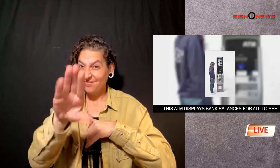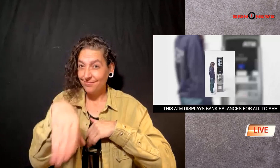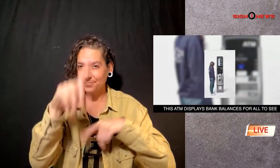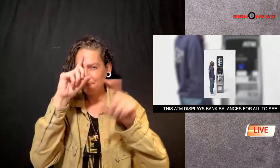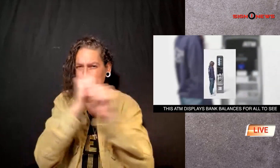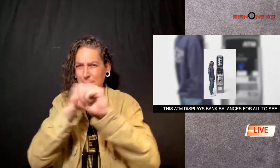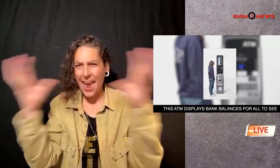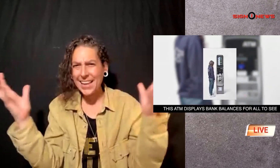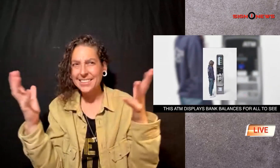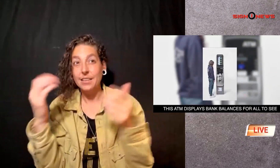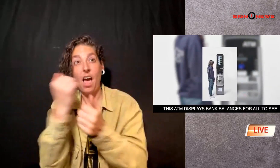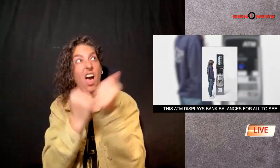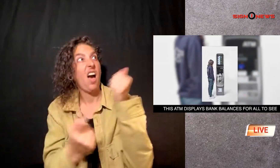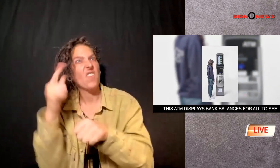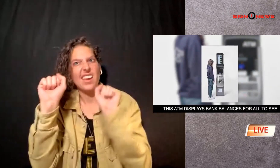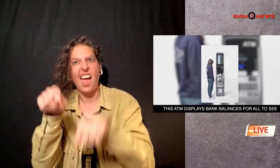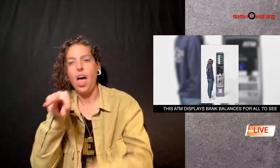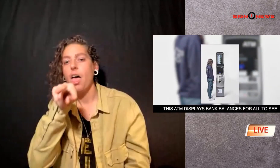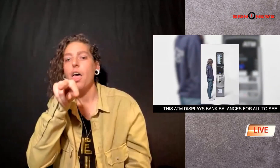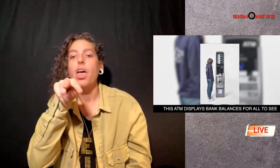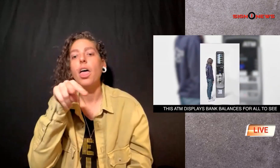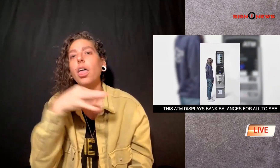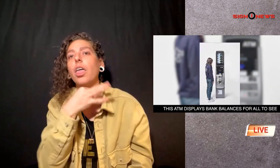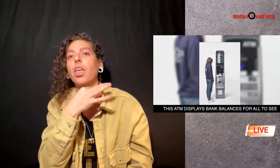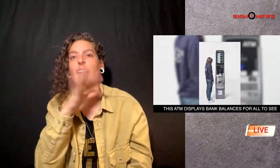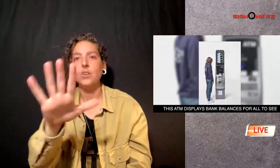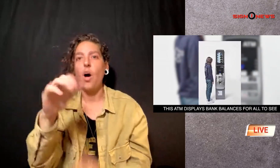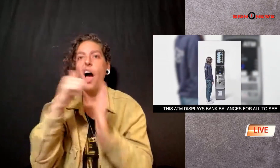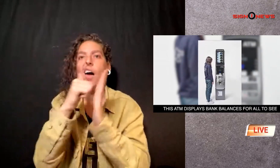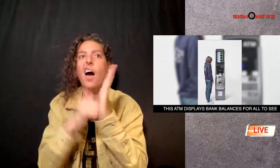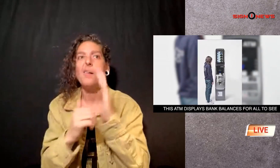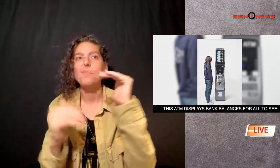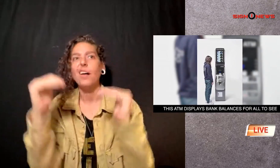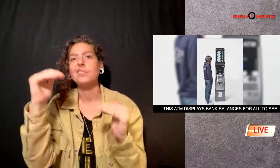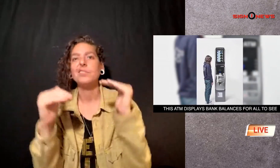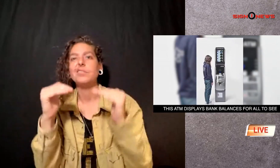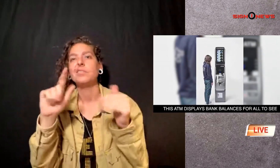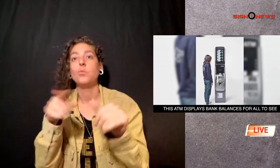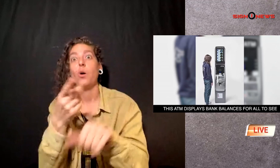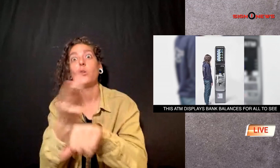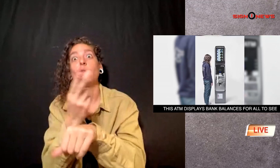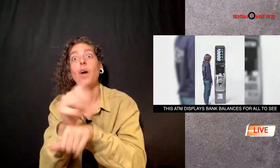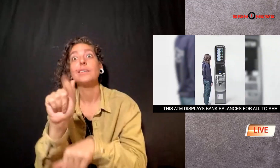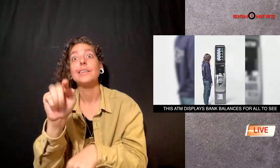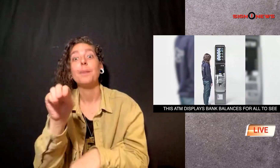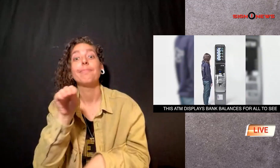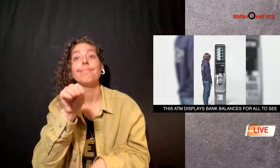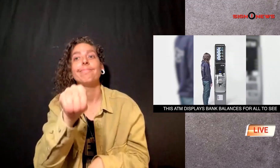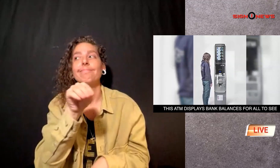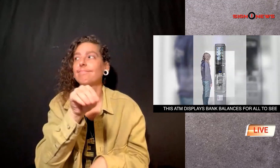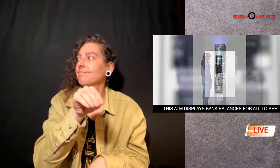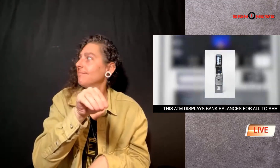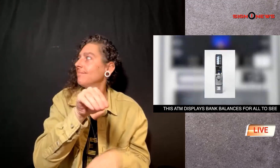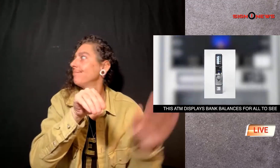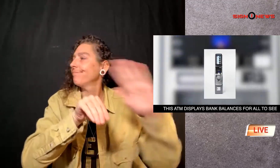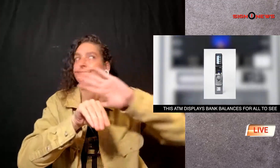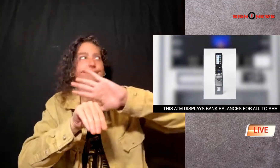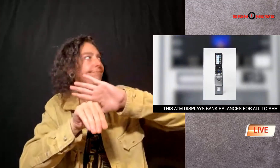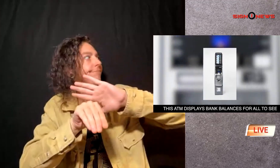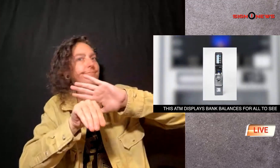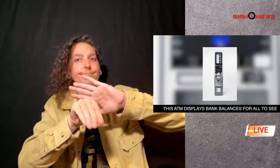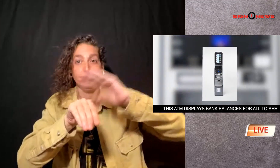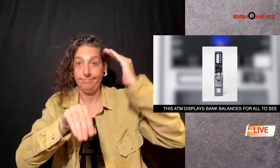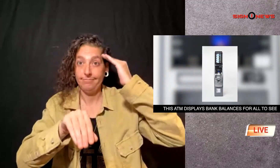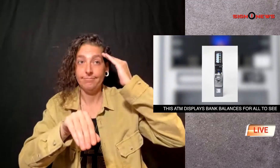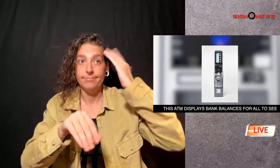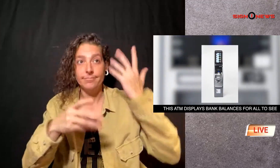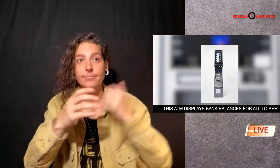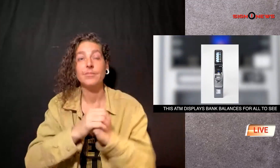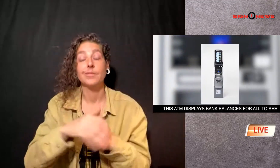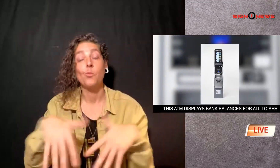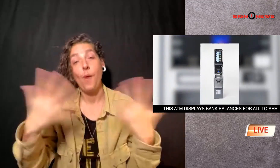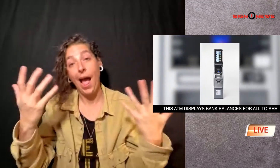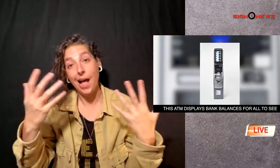imagine everyone seeing your account balance when you use an ATM well that's what this